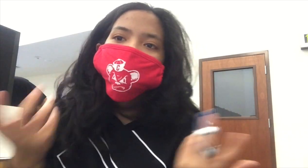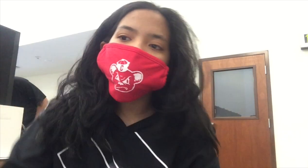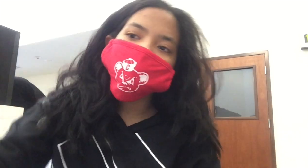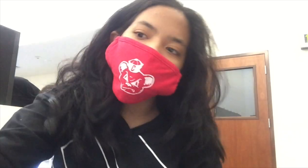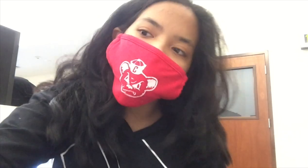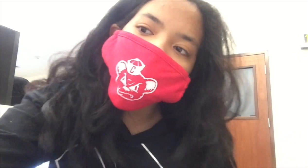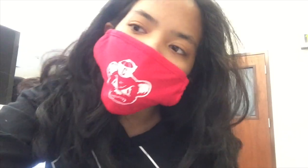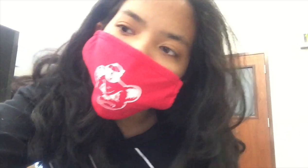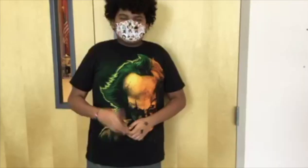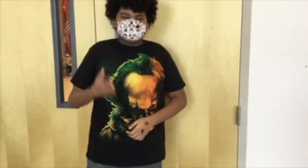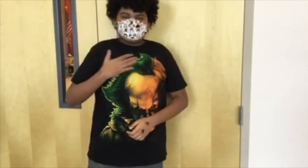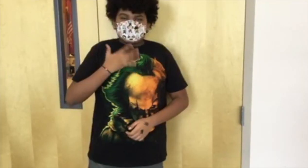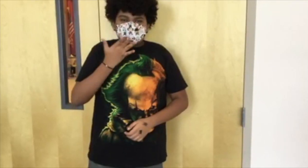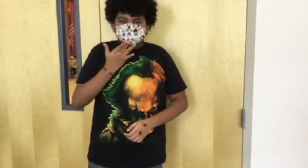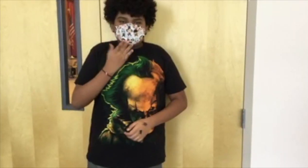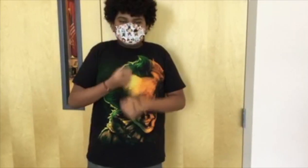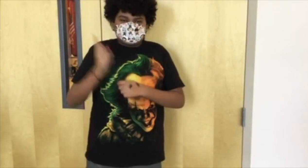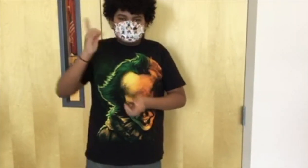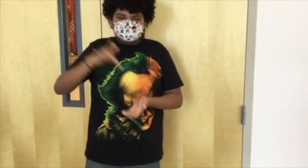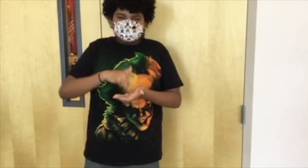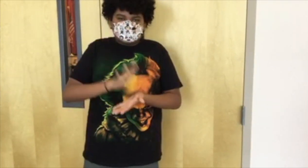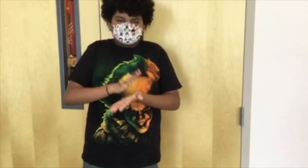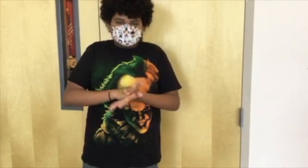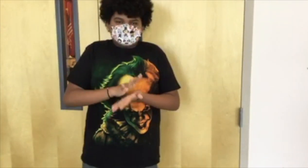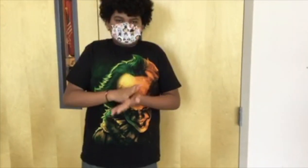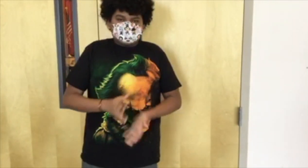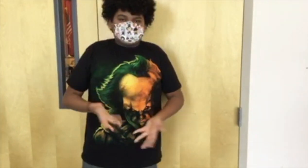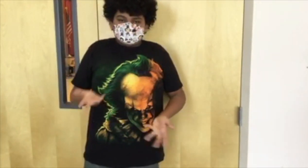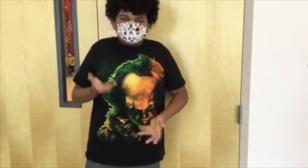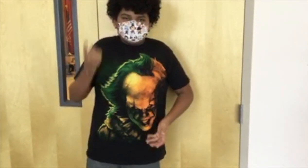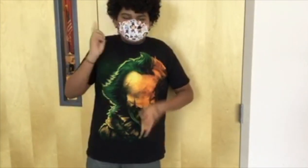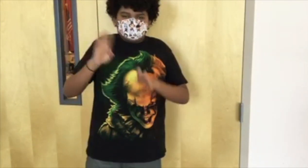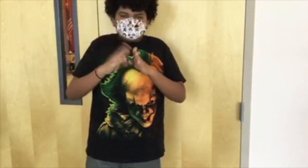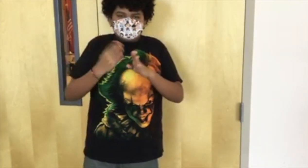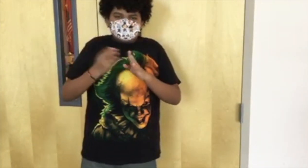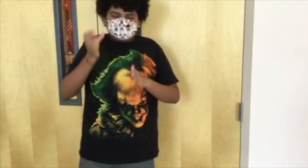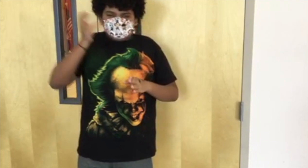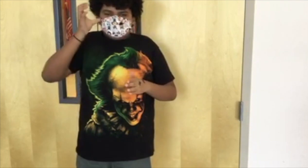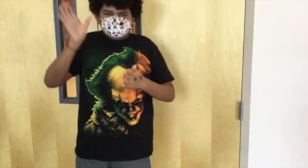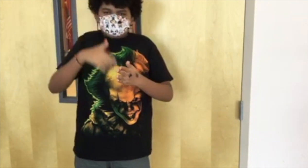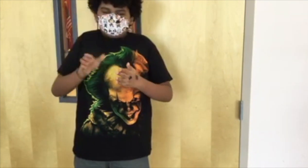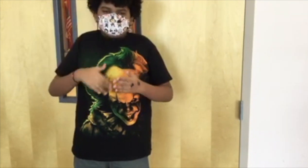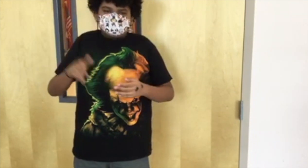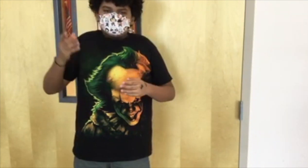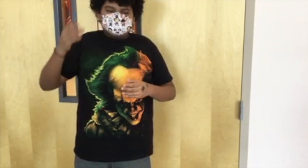Just a funny guy. My favorite middle school memory.